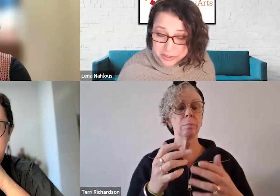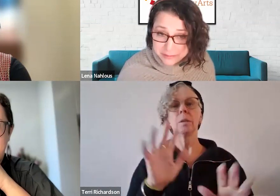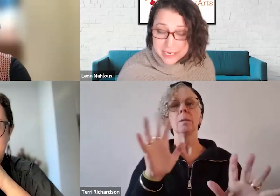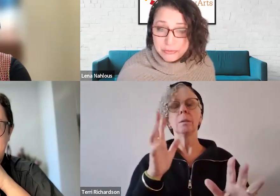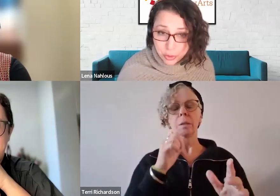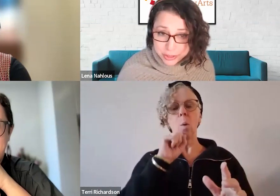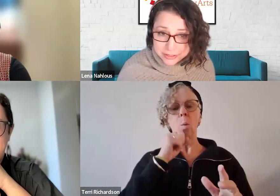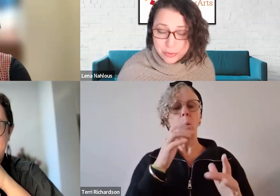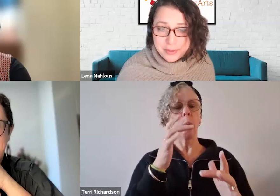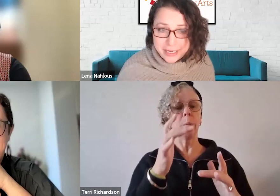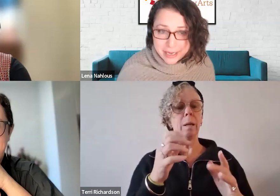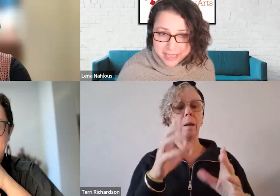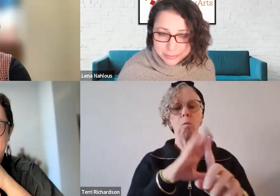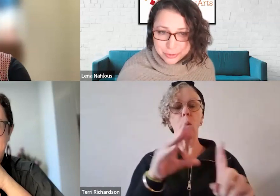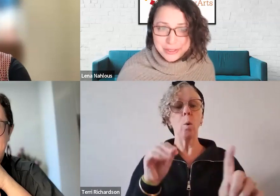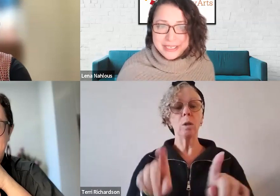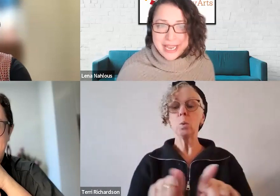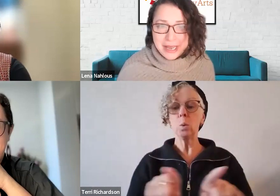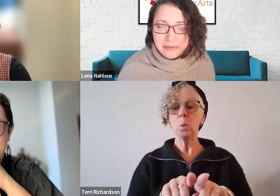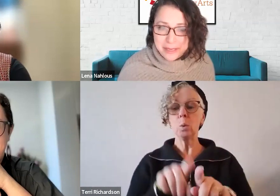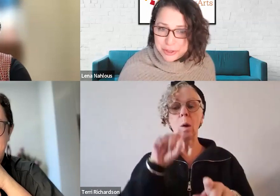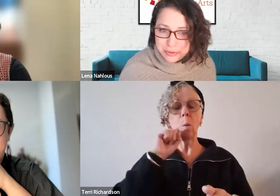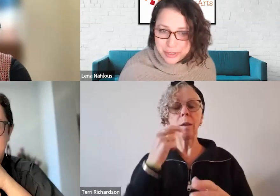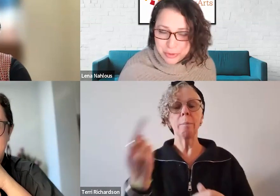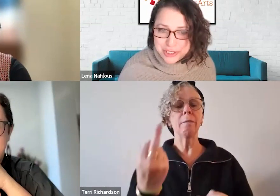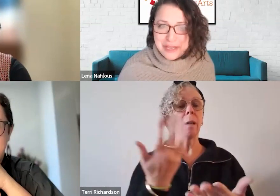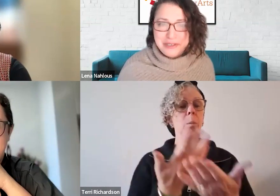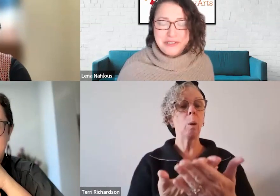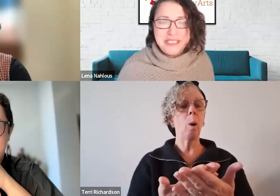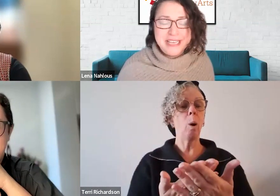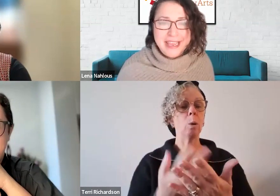and will be available for people to rewatch if they're interested.